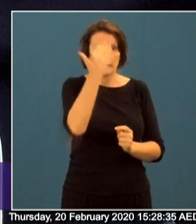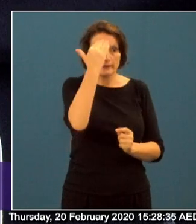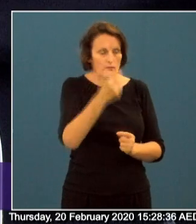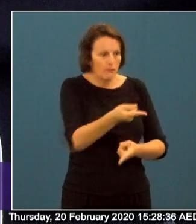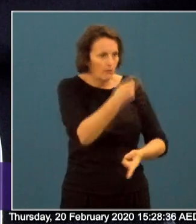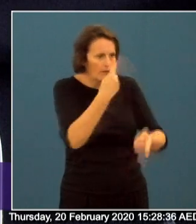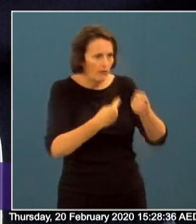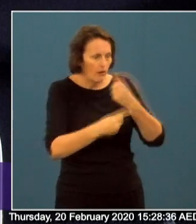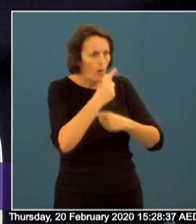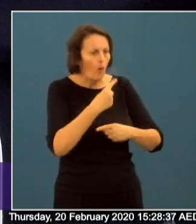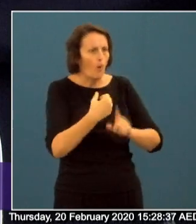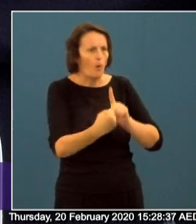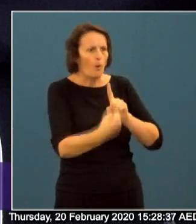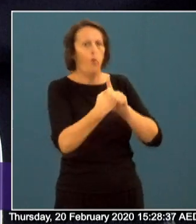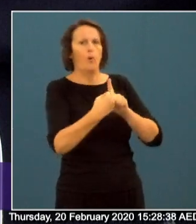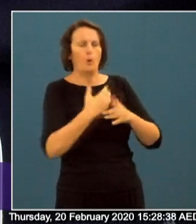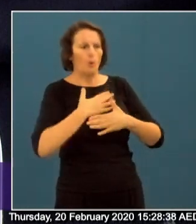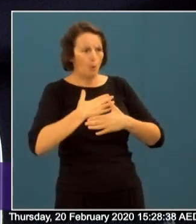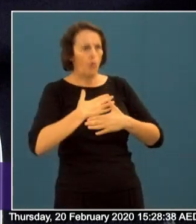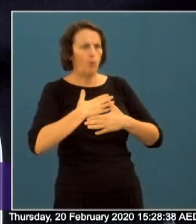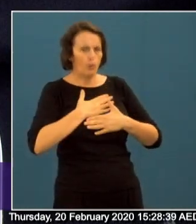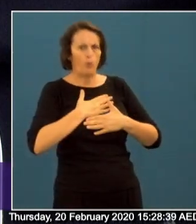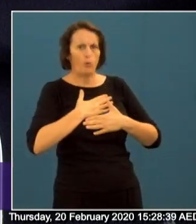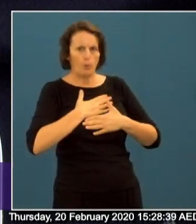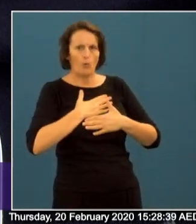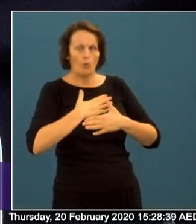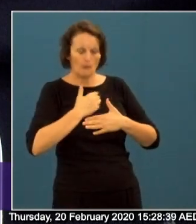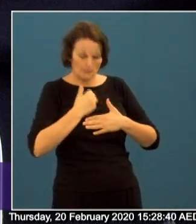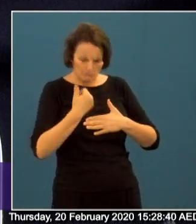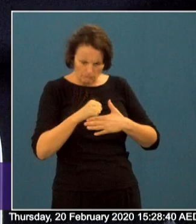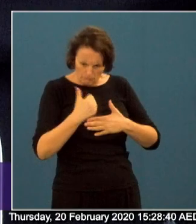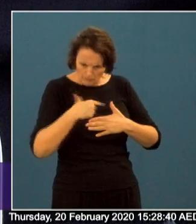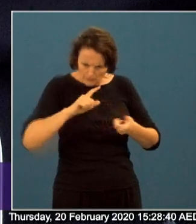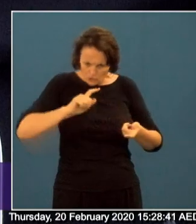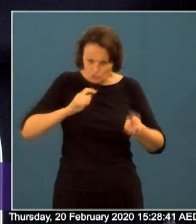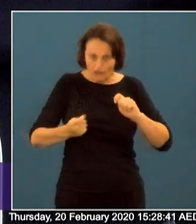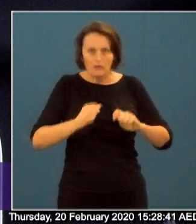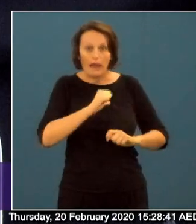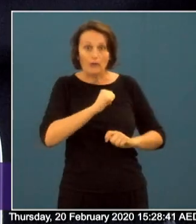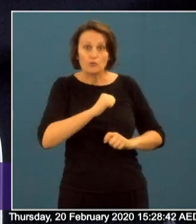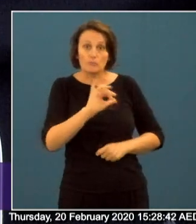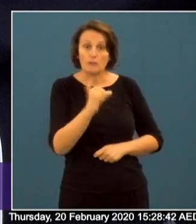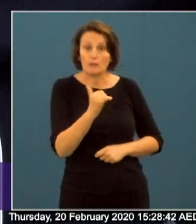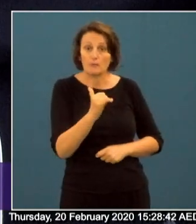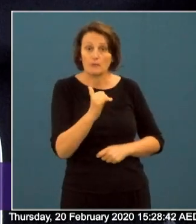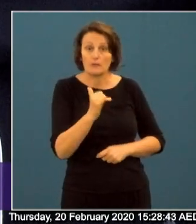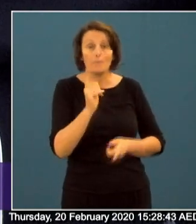And that can be very challenging for people who may not have had any contact with someone and judge quality of life on the basis